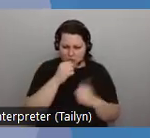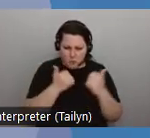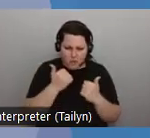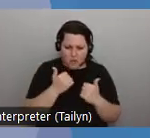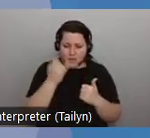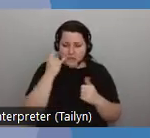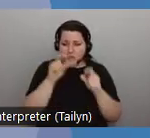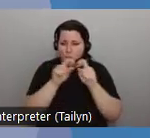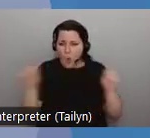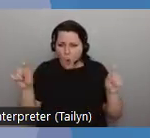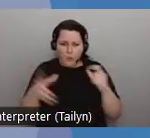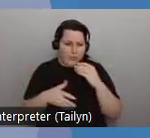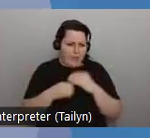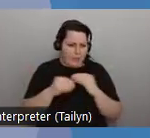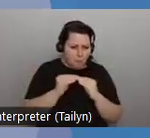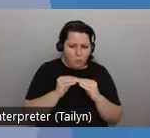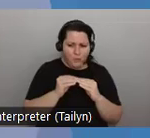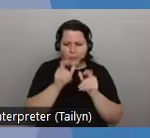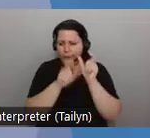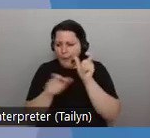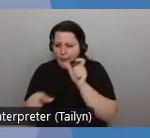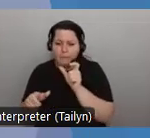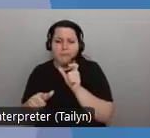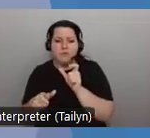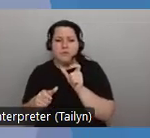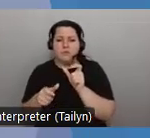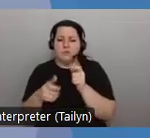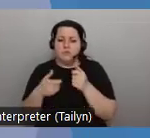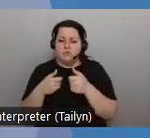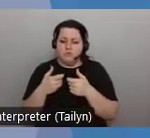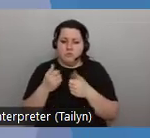a form in a table, they're going to have to start navigating my cell, the going to have to sell which